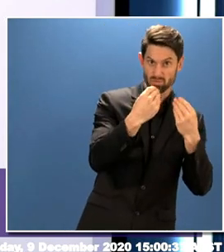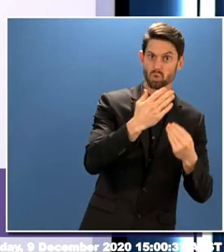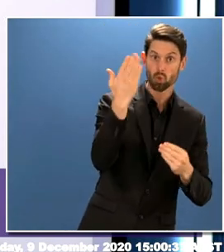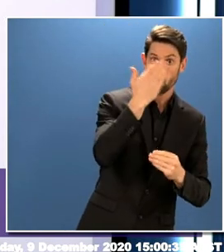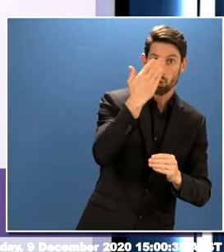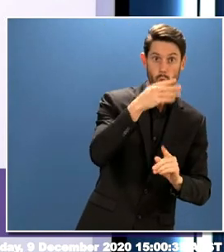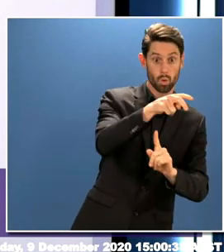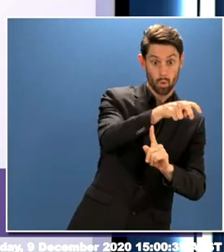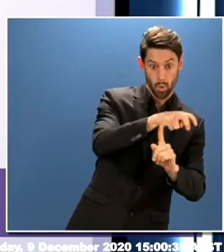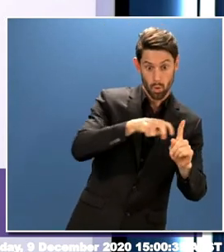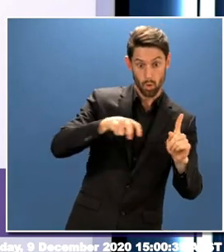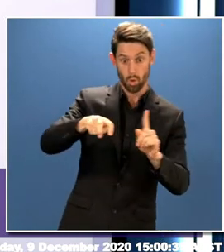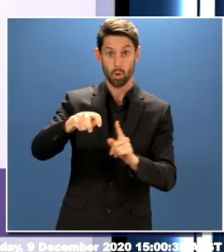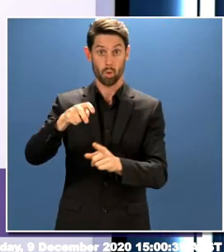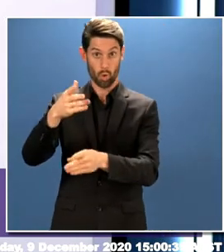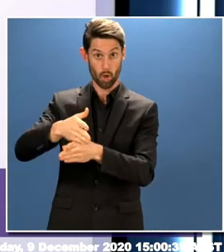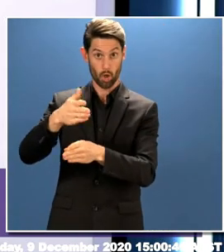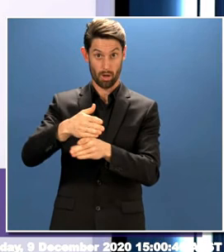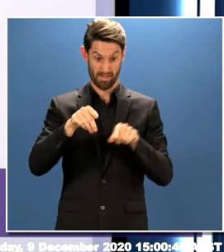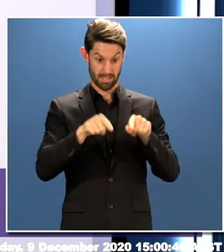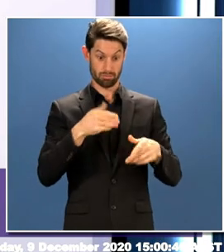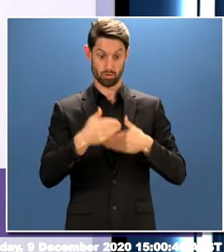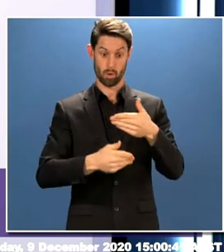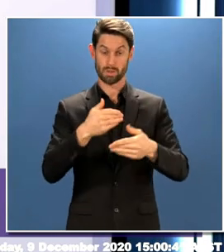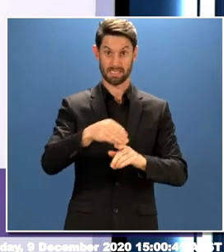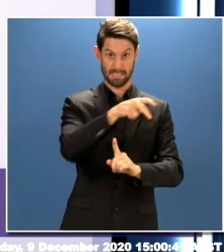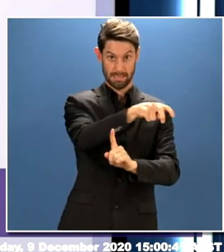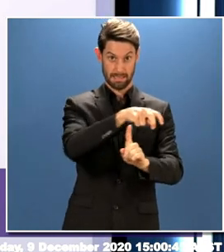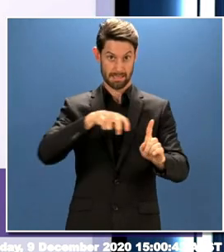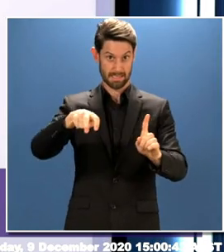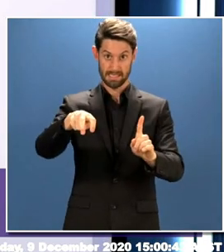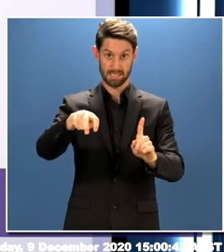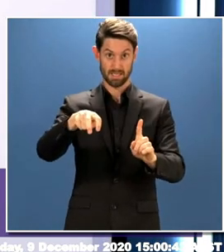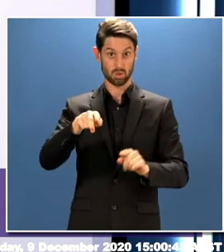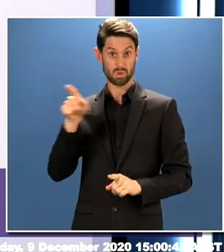as it unfolds, you described that transition process as chaos.